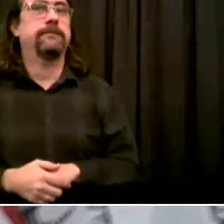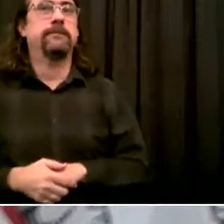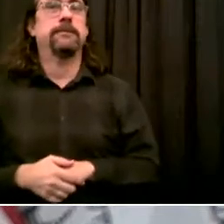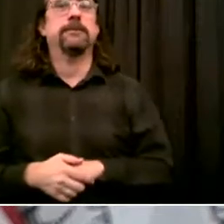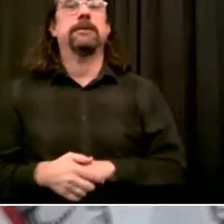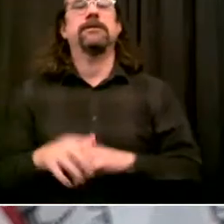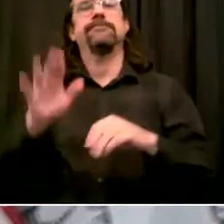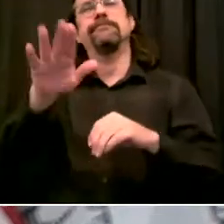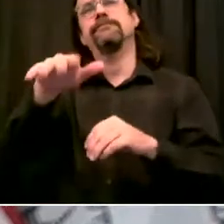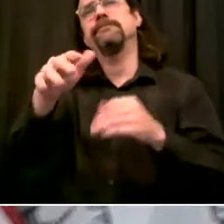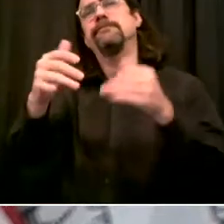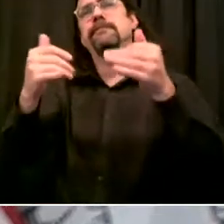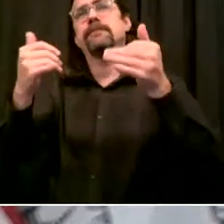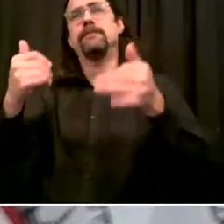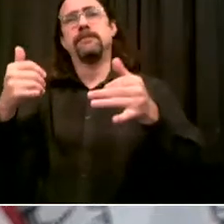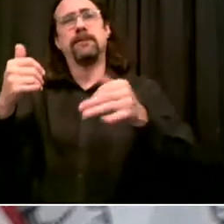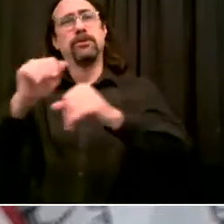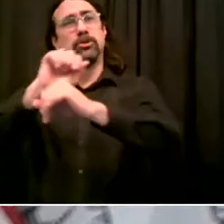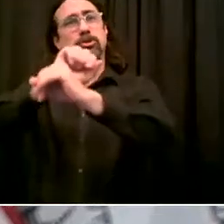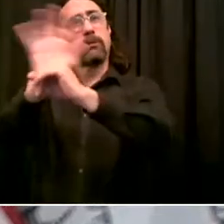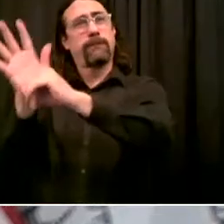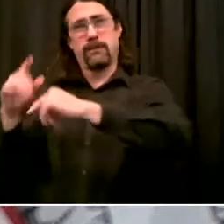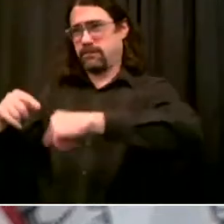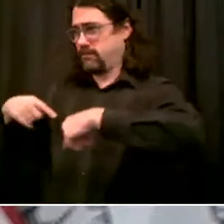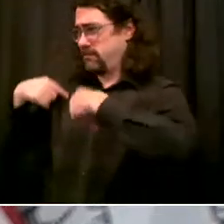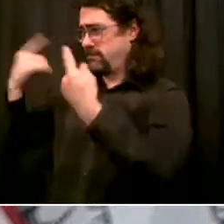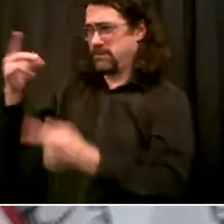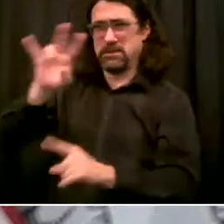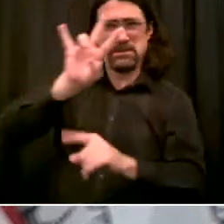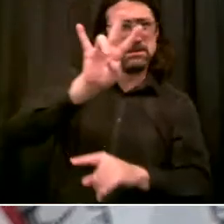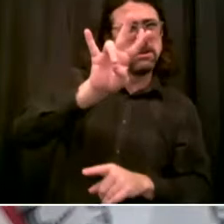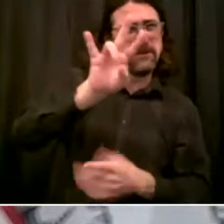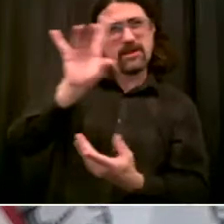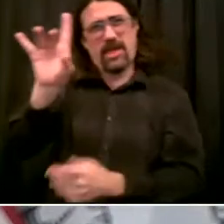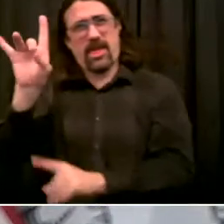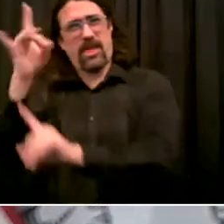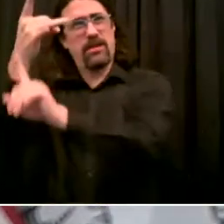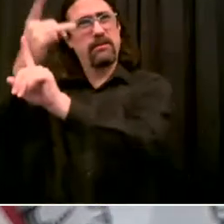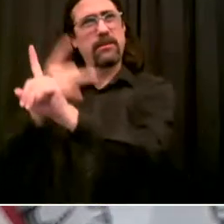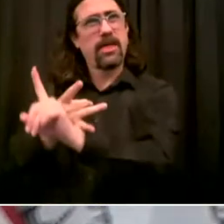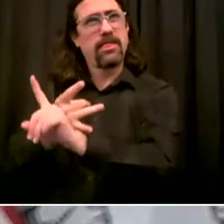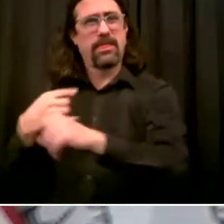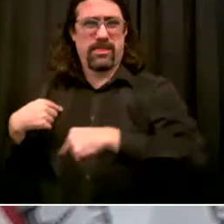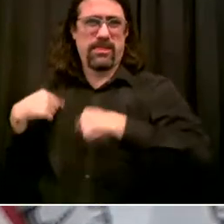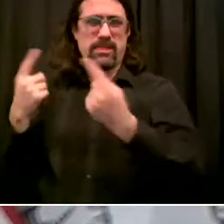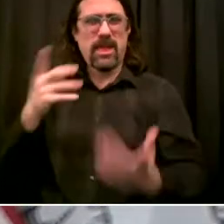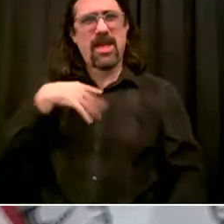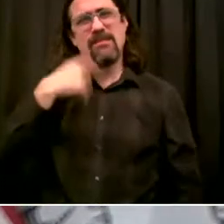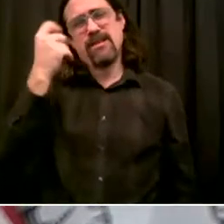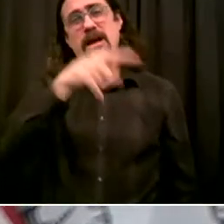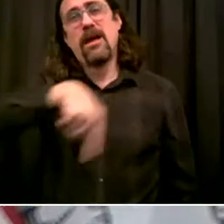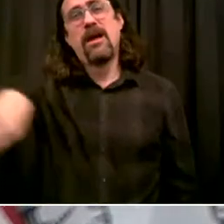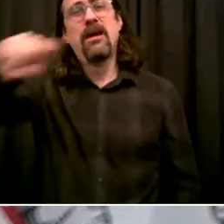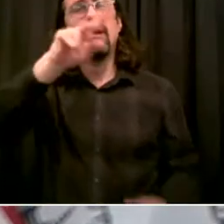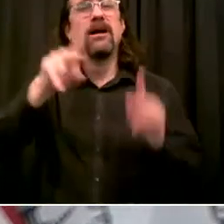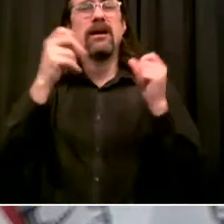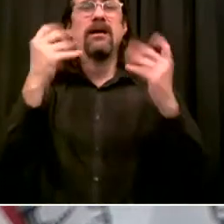HAS BEEN A LONG ROAD WITH EIGHT